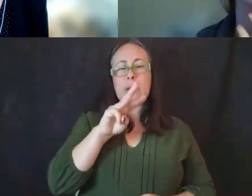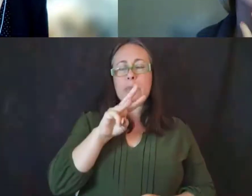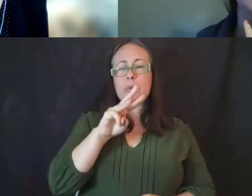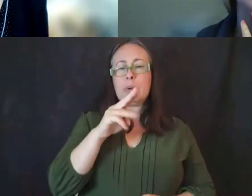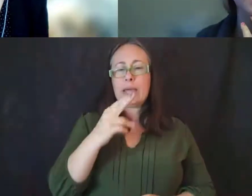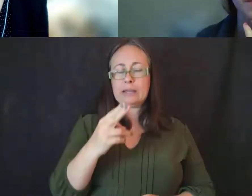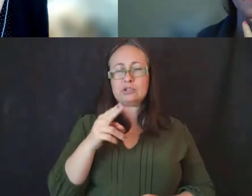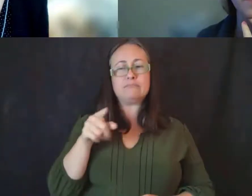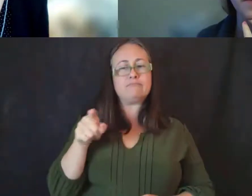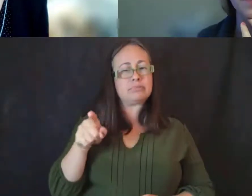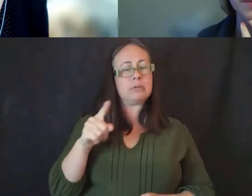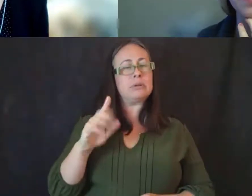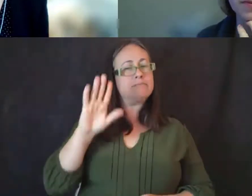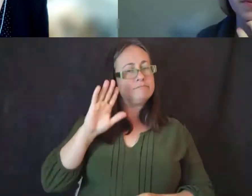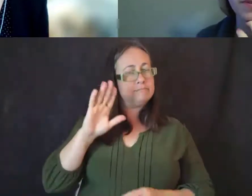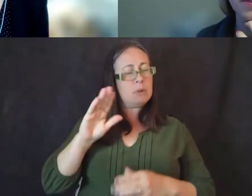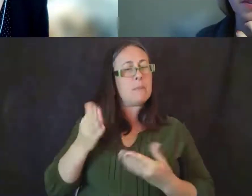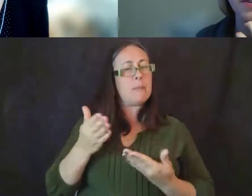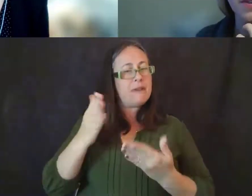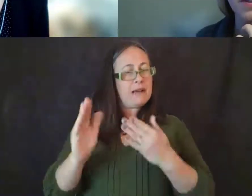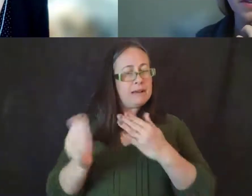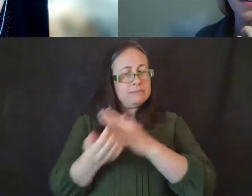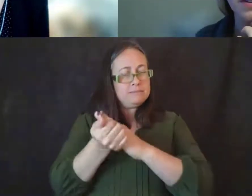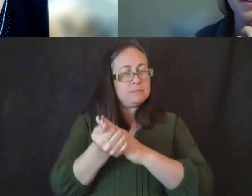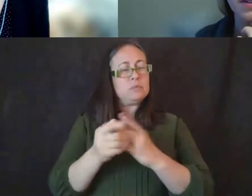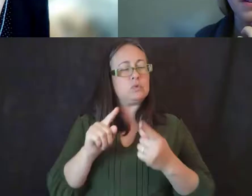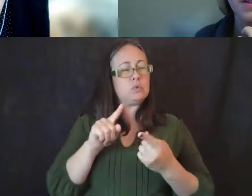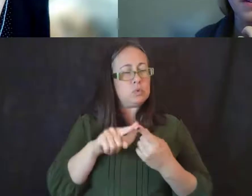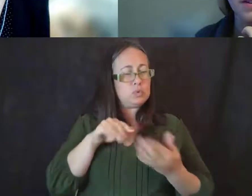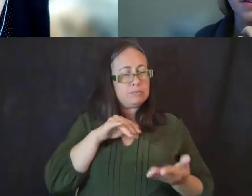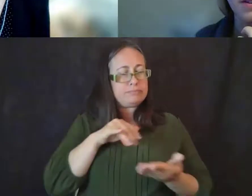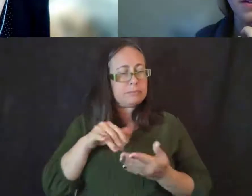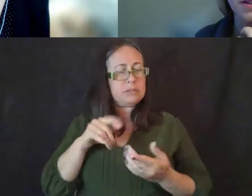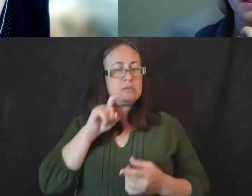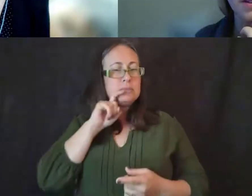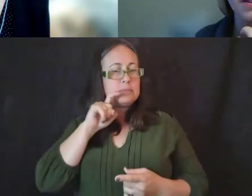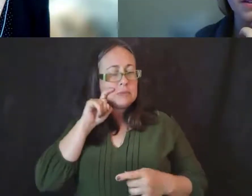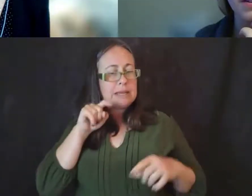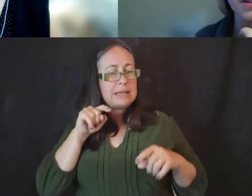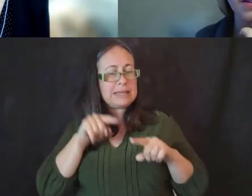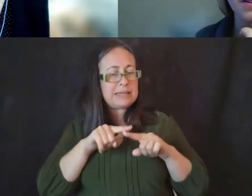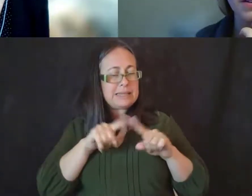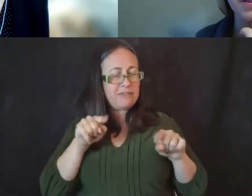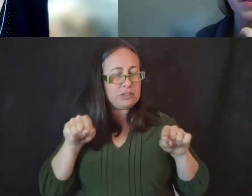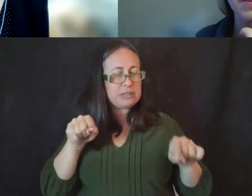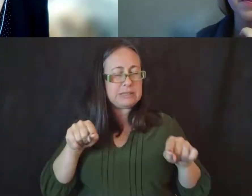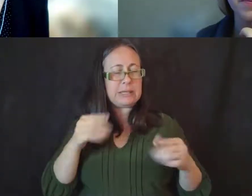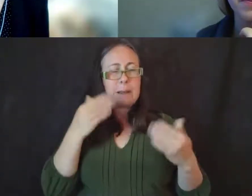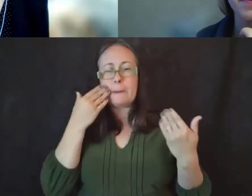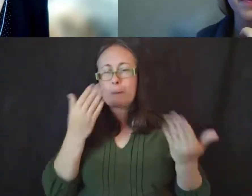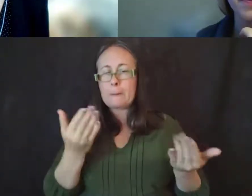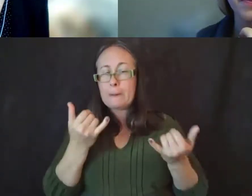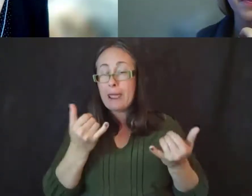at one point to study sex differences. I don't know if they're out now, but you can definitely check the NIH guide